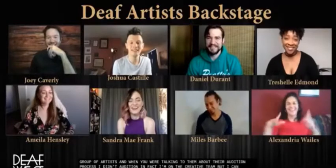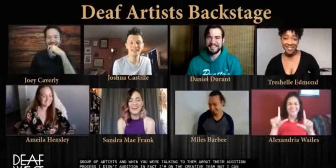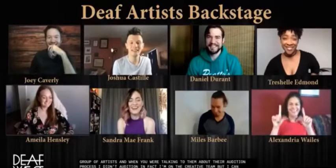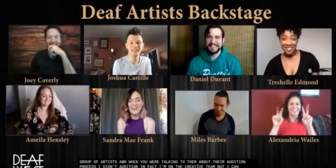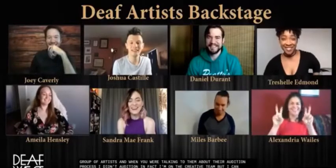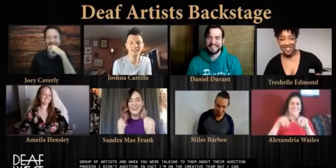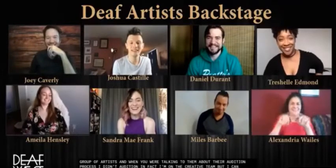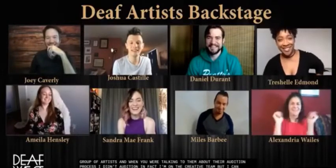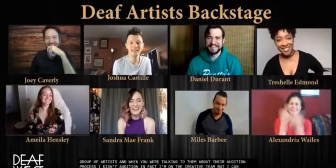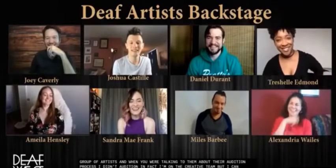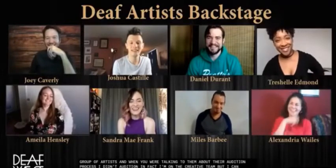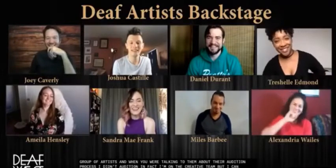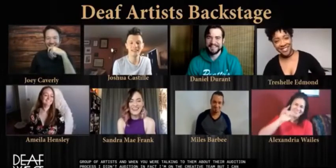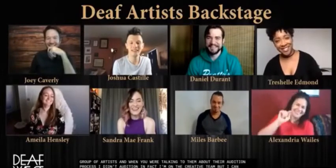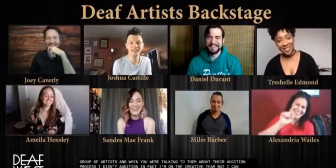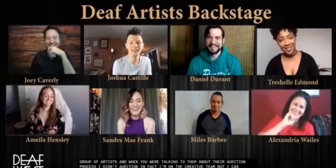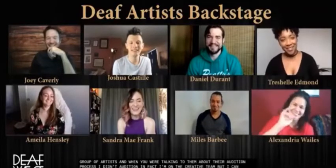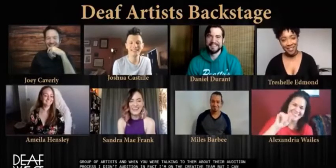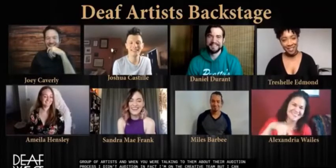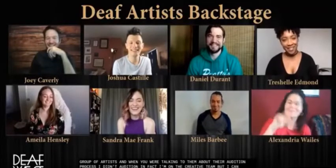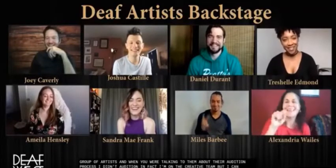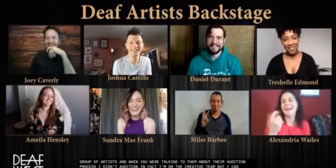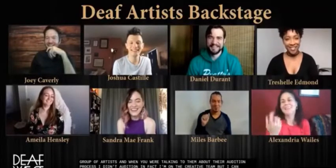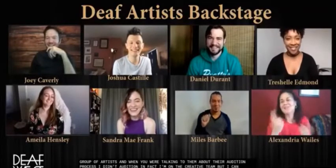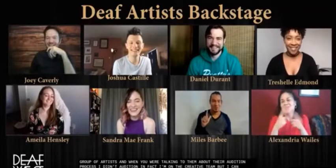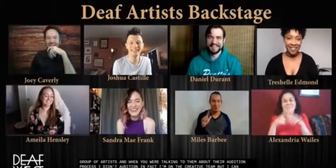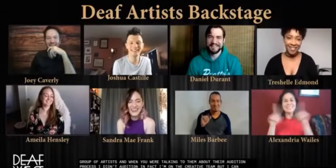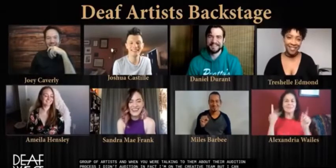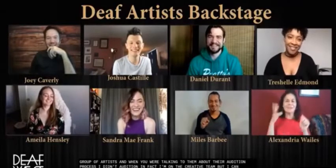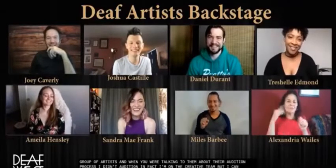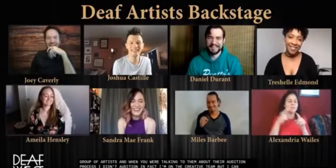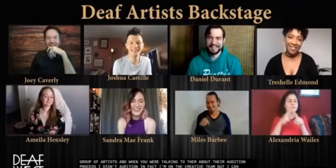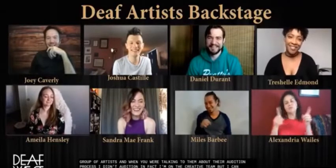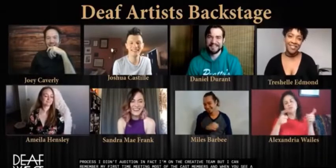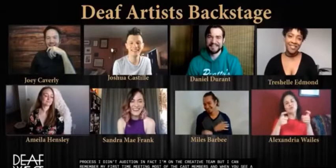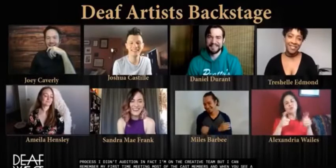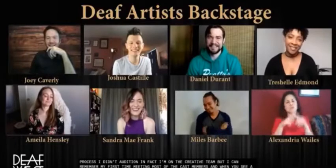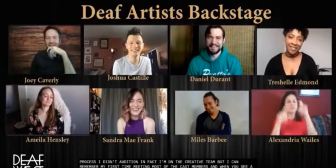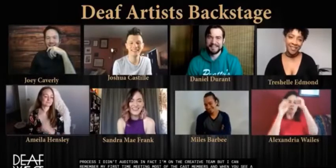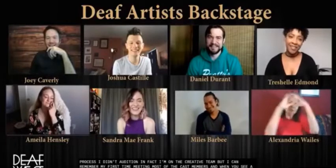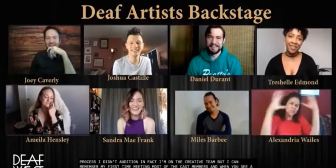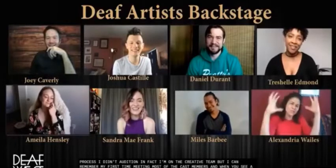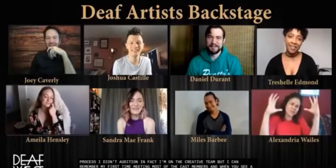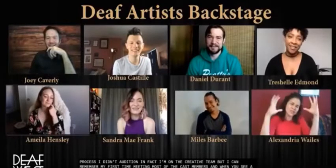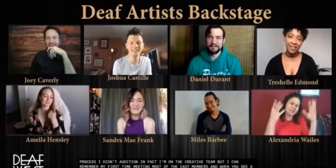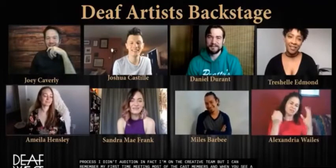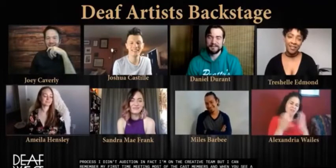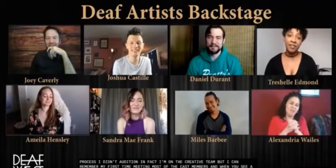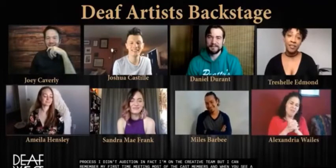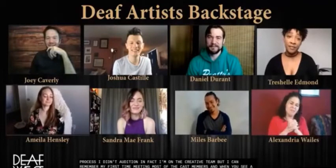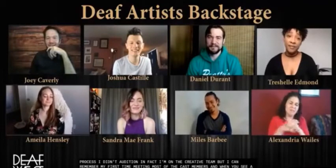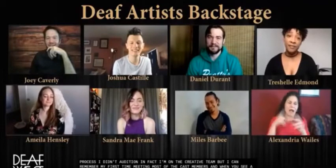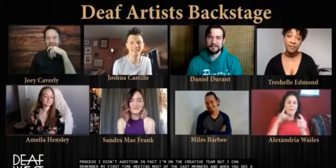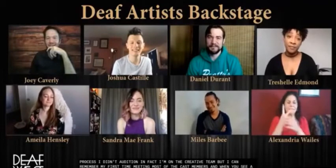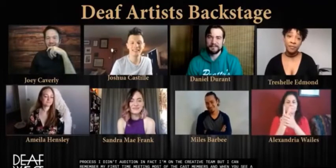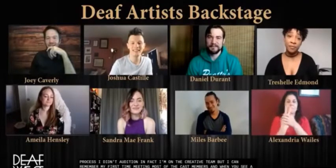But it took me no time at all to feel love from all of the other cast members and really get through those rehearsals.